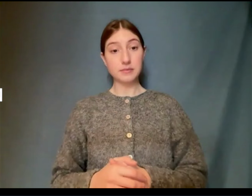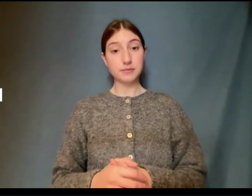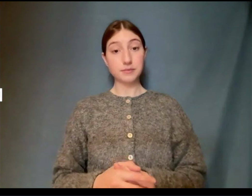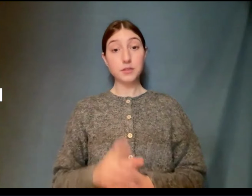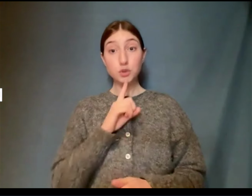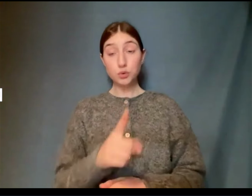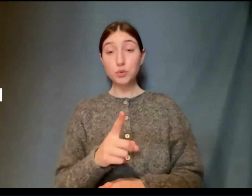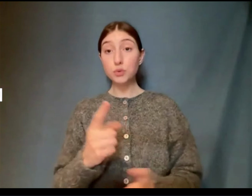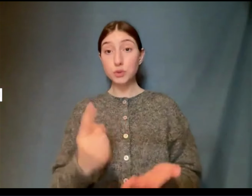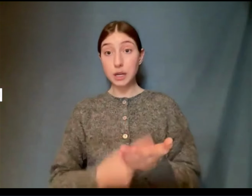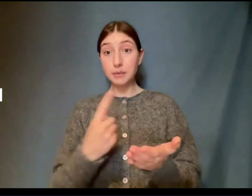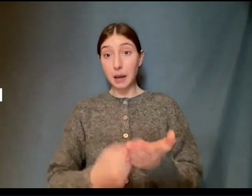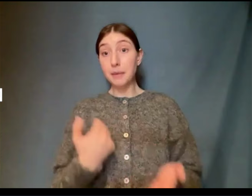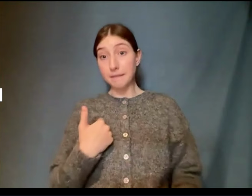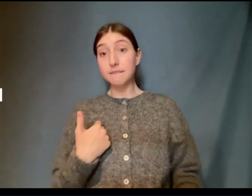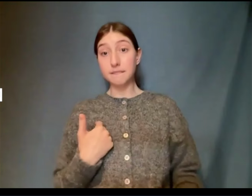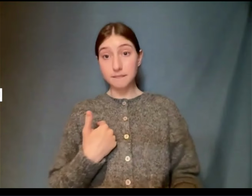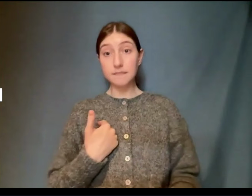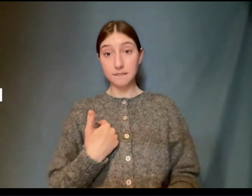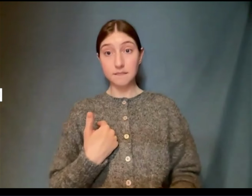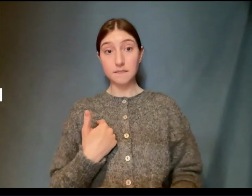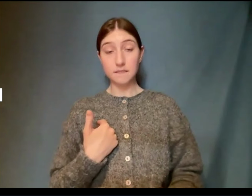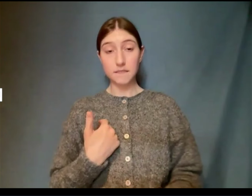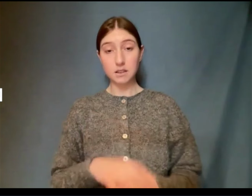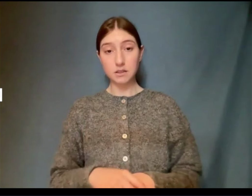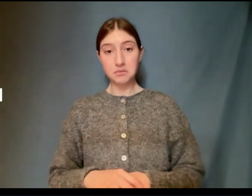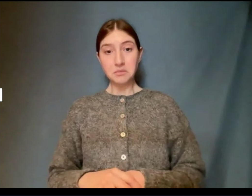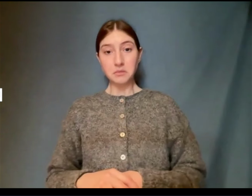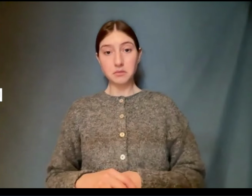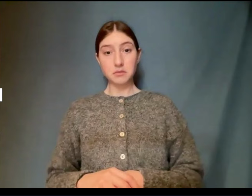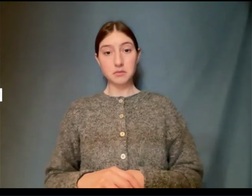is made out of that. Some of it is made out of different things. And all right,